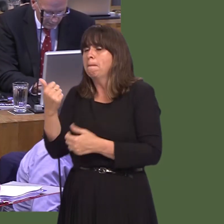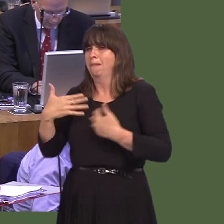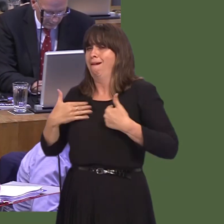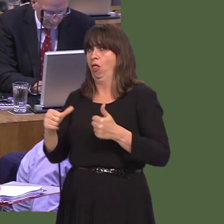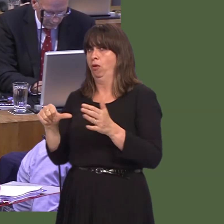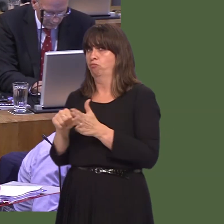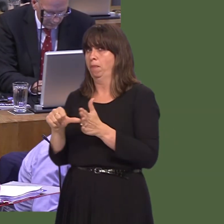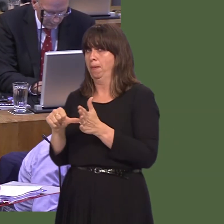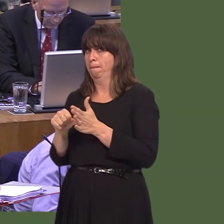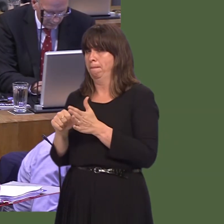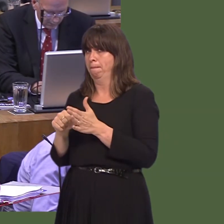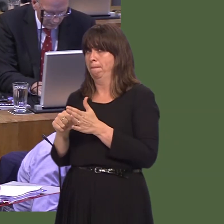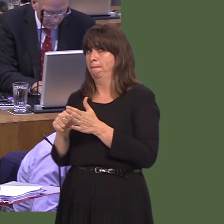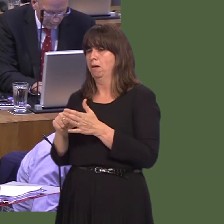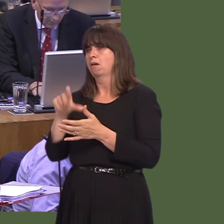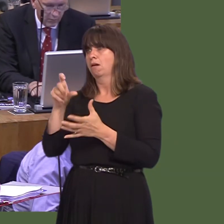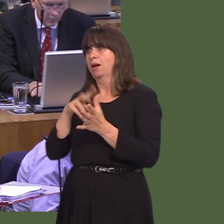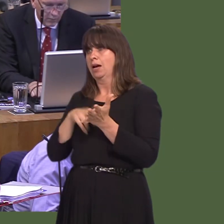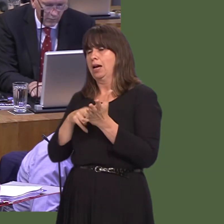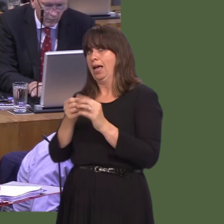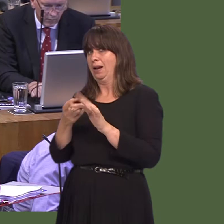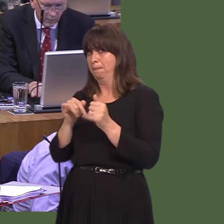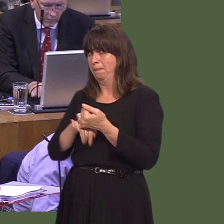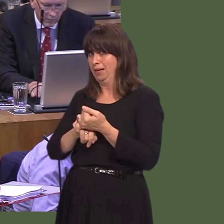That's why Sativex, of course, is available in Wales.